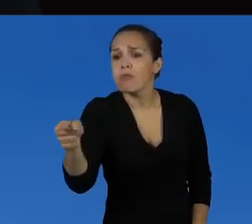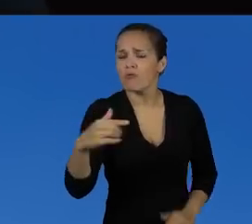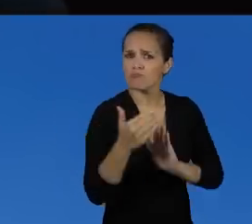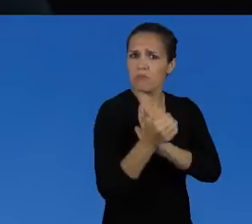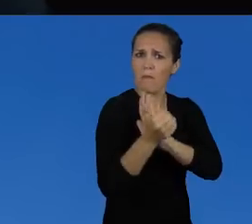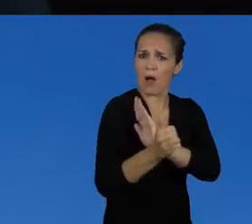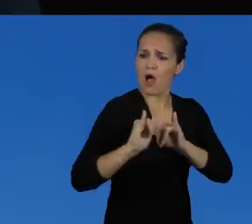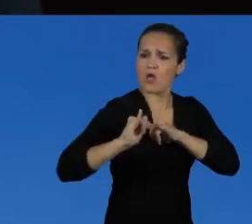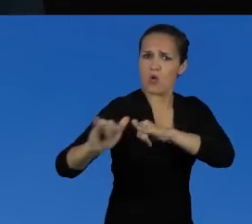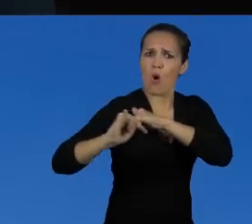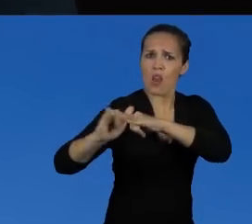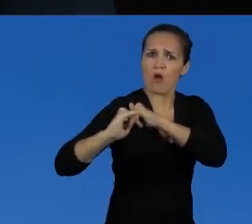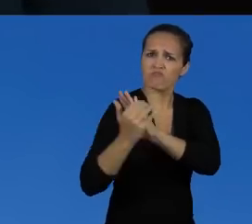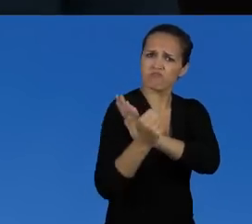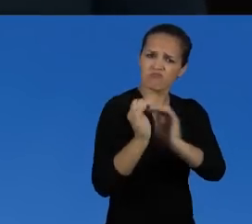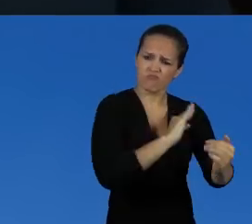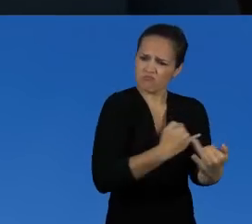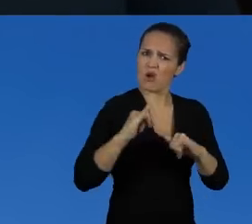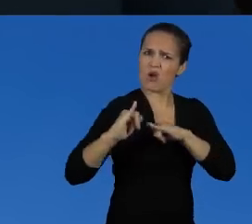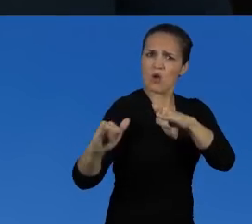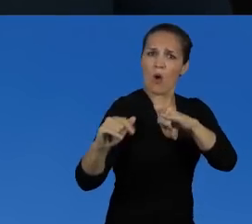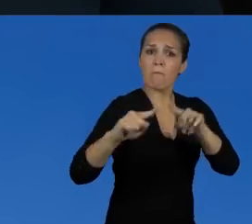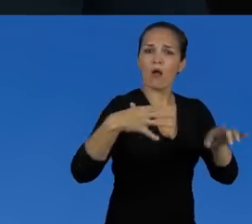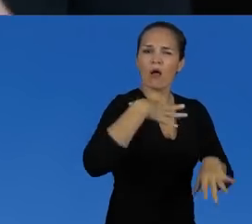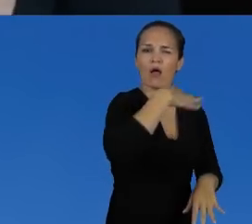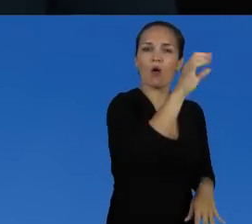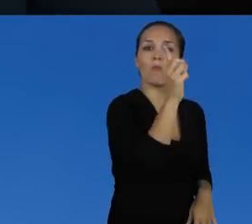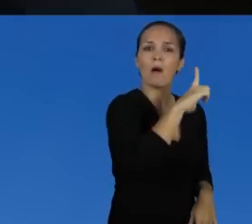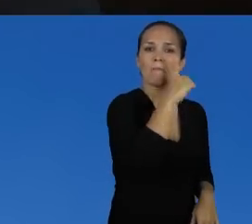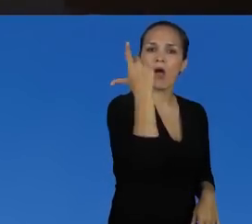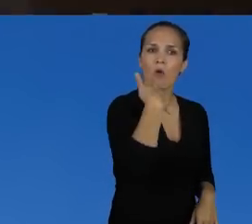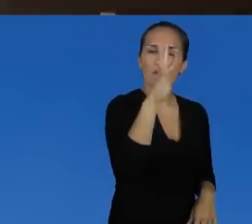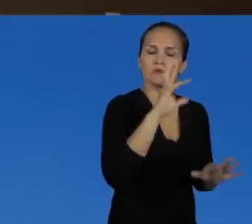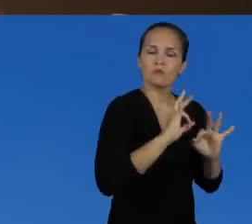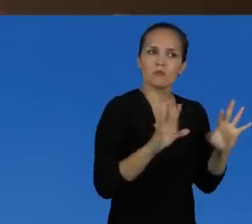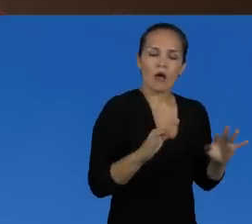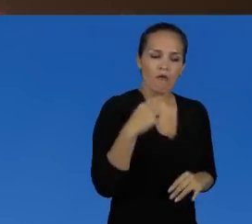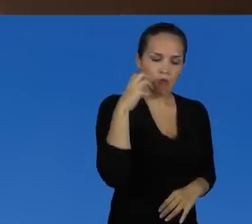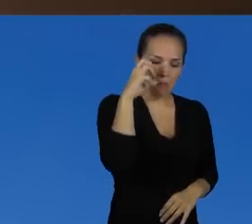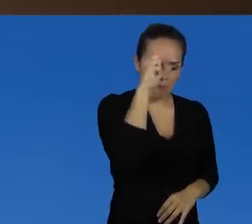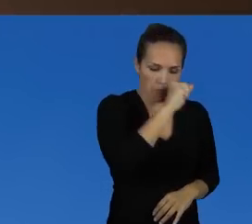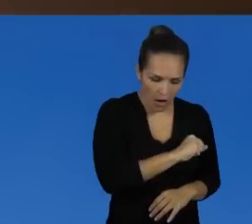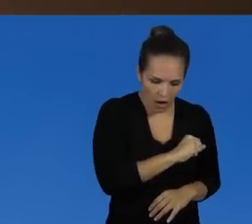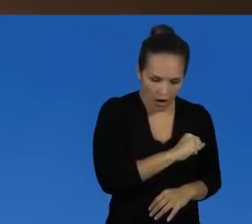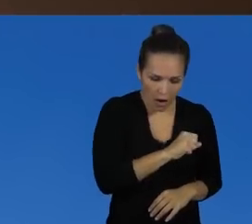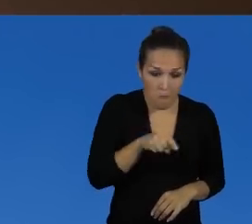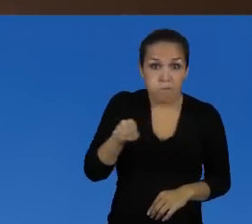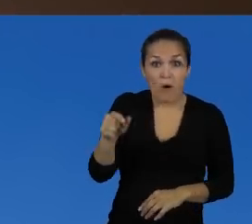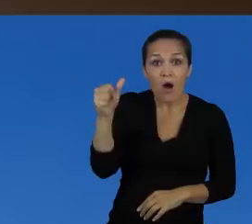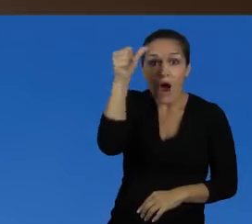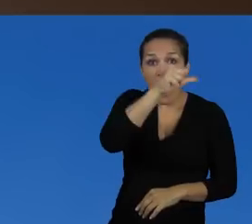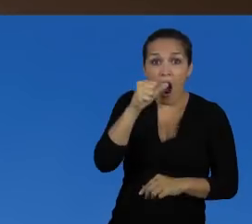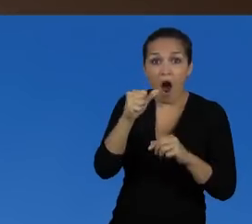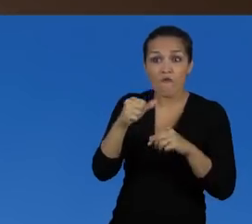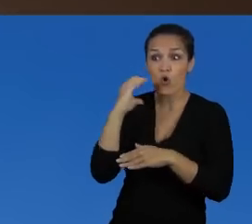with exactly the same qualifications as I, and I understand that in Colombia even though the Afro Colombian population